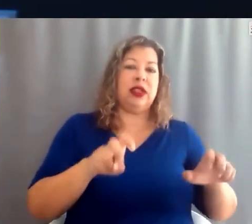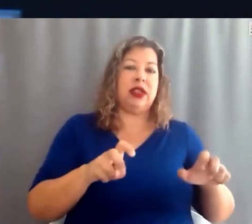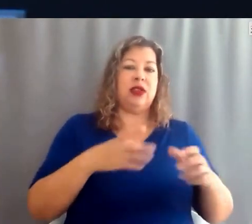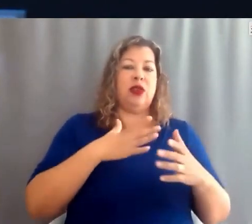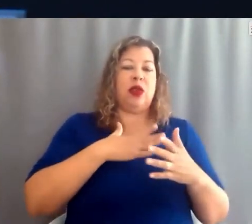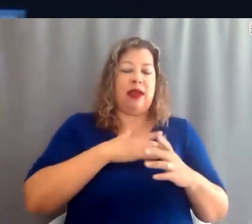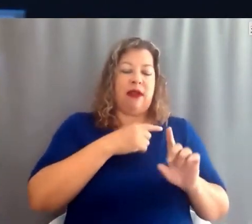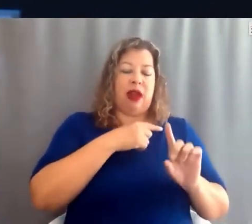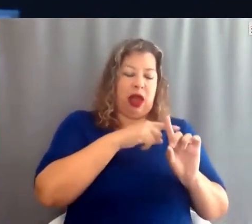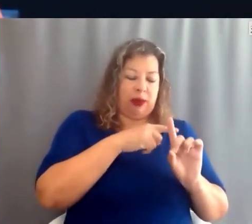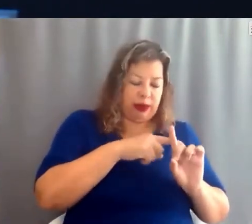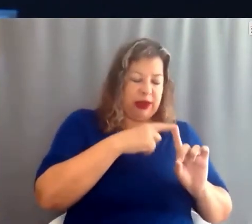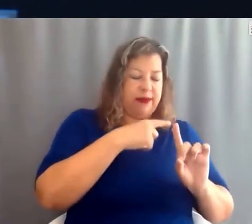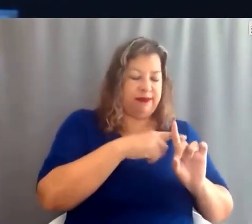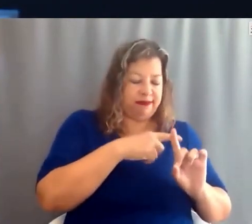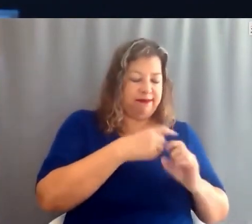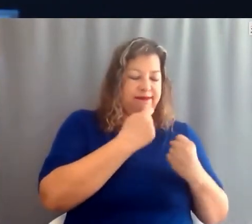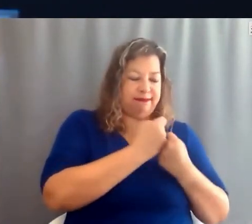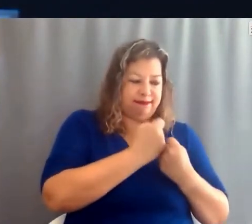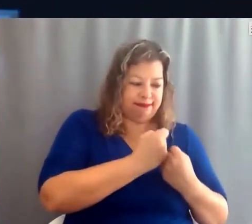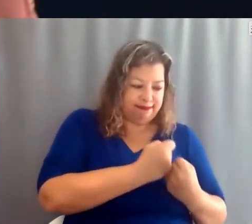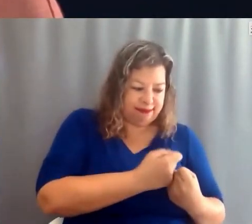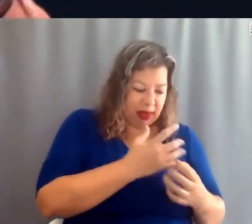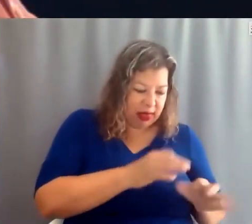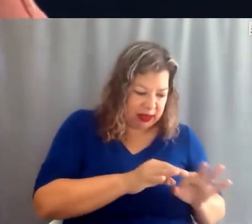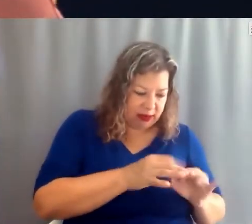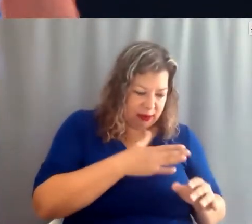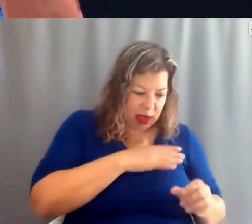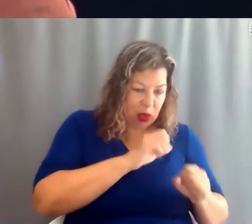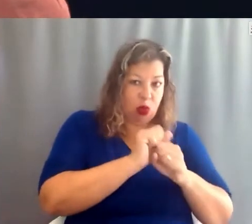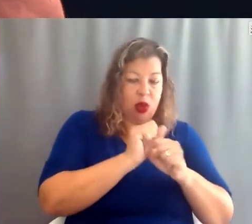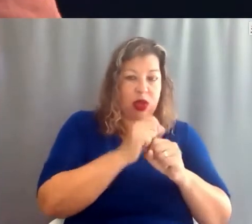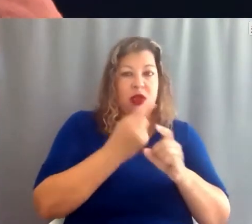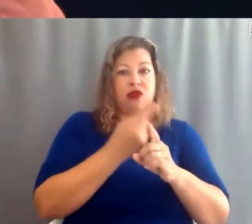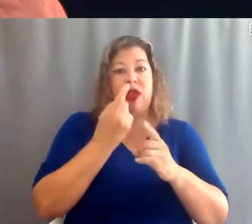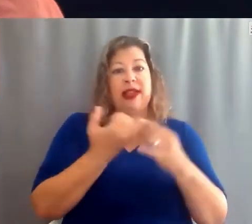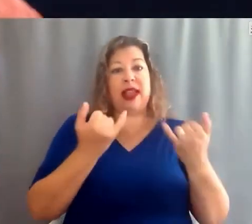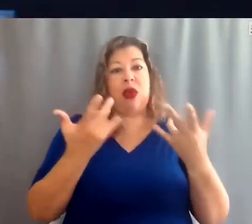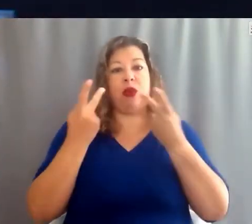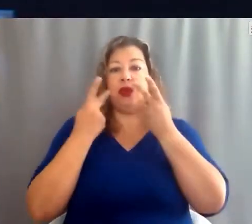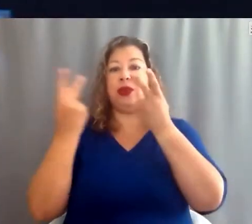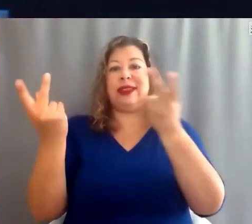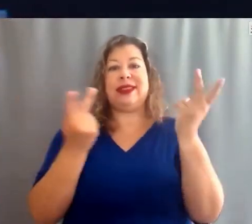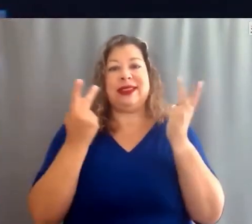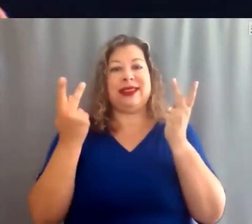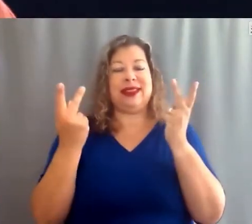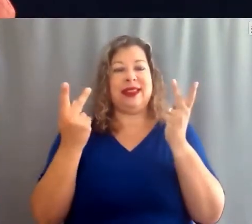their work. And so right now, we want you guys to see the sort of background space that's in every classroom.